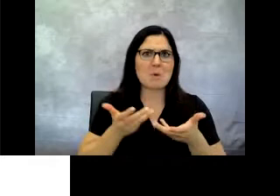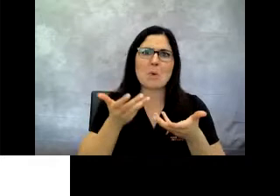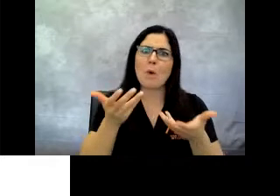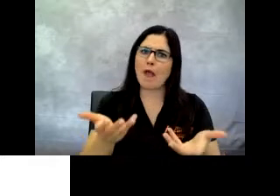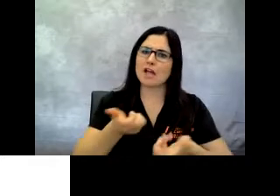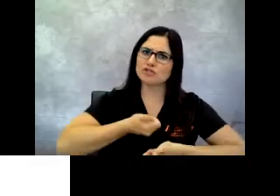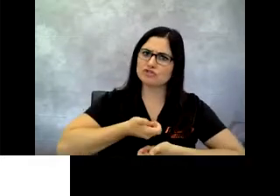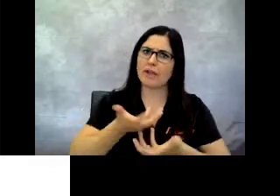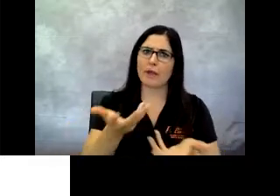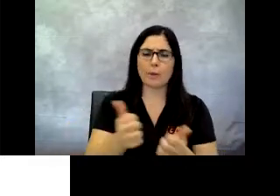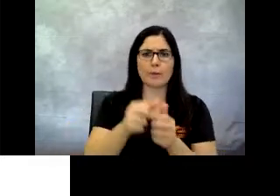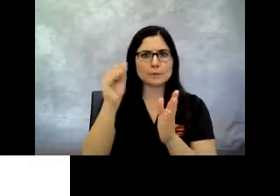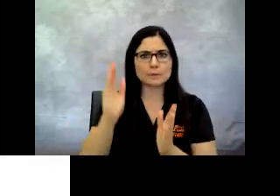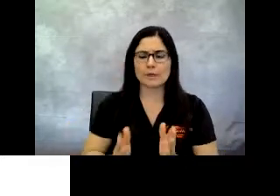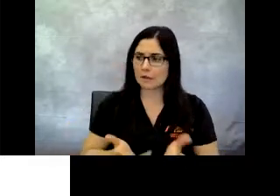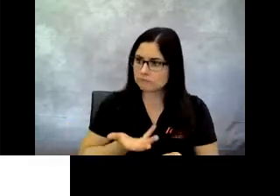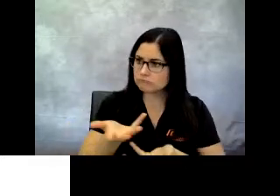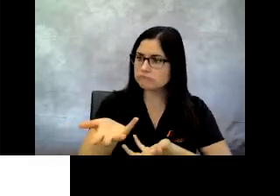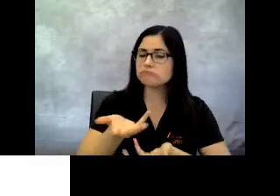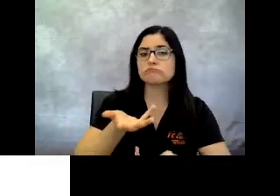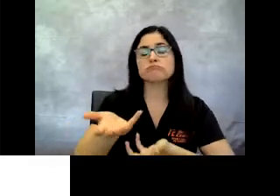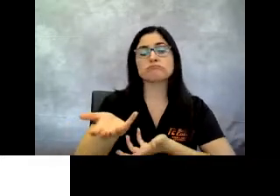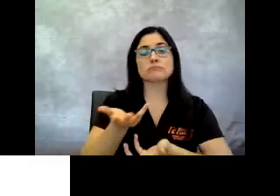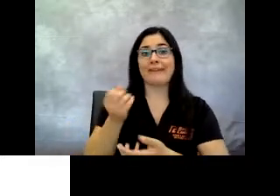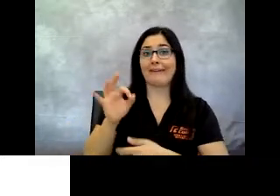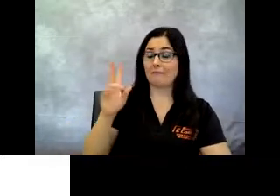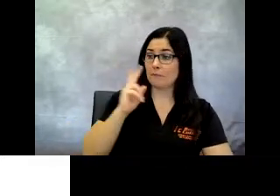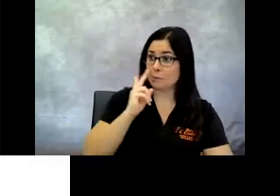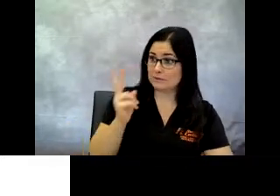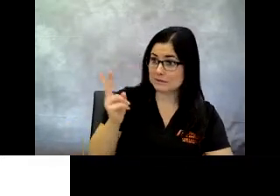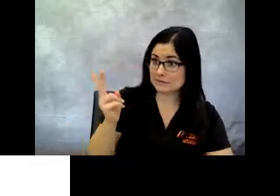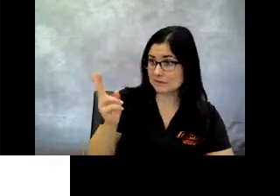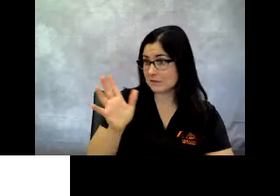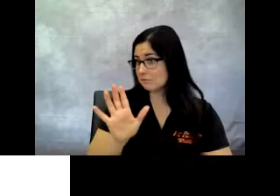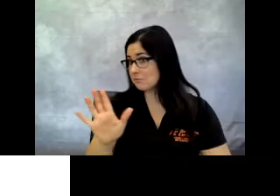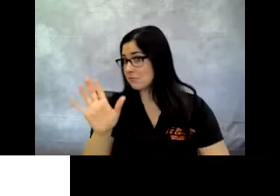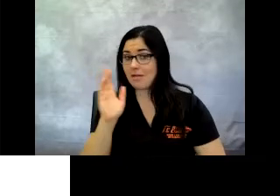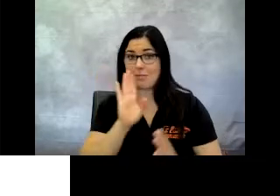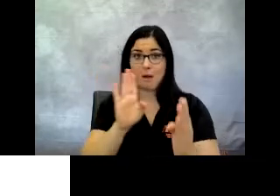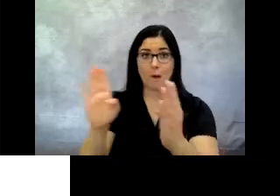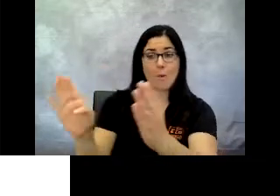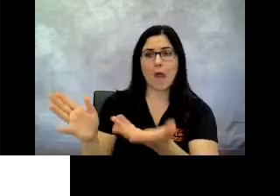that comes into your office if you see out in the hallway. Mention your